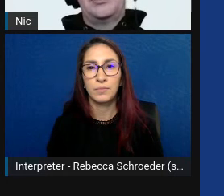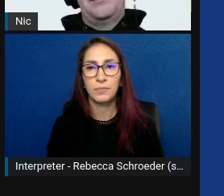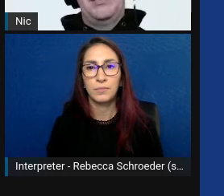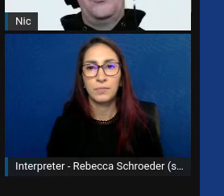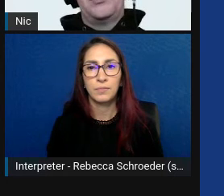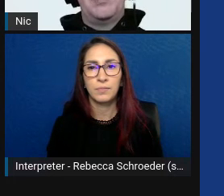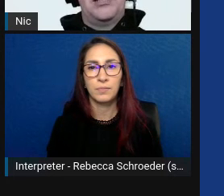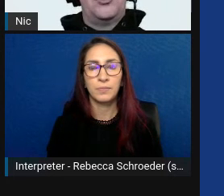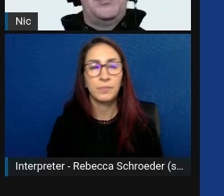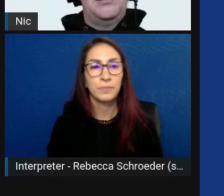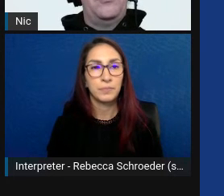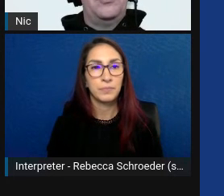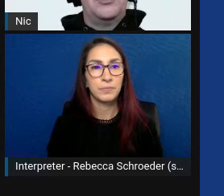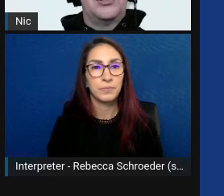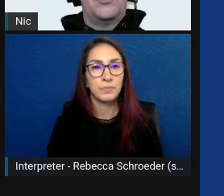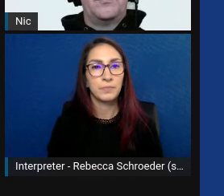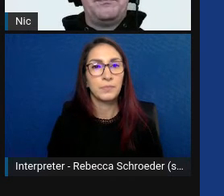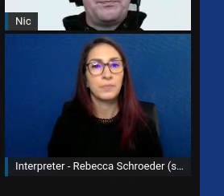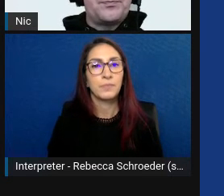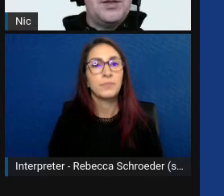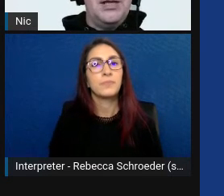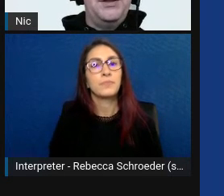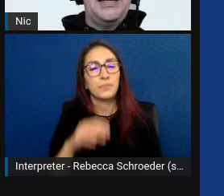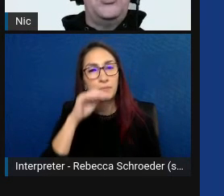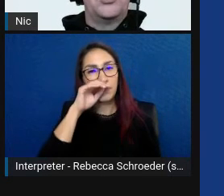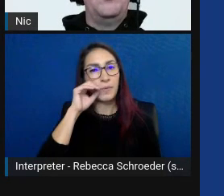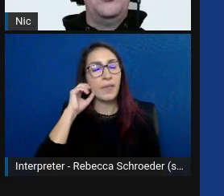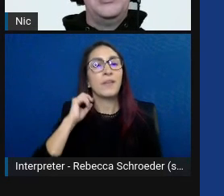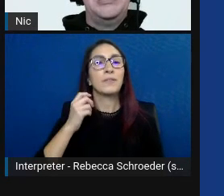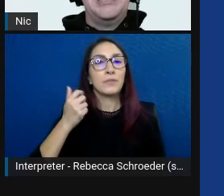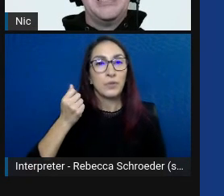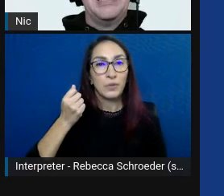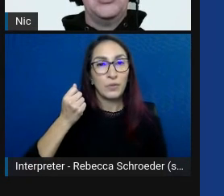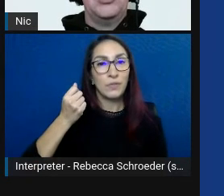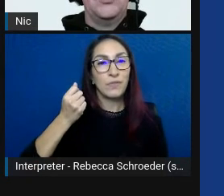at Midwest PhD a few years ago, that your community is you.